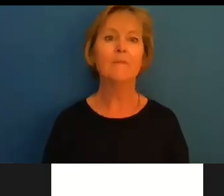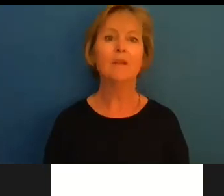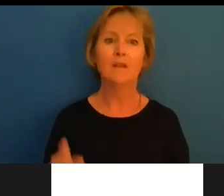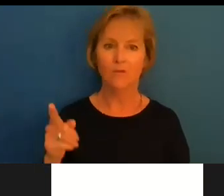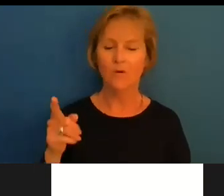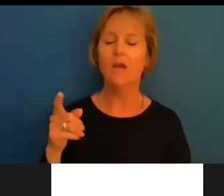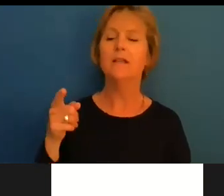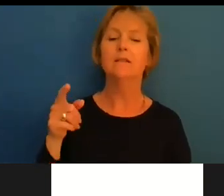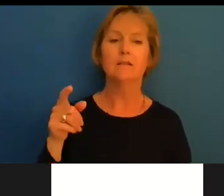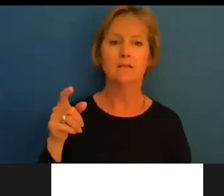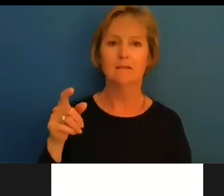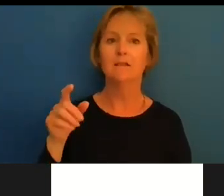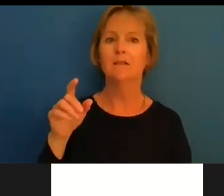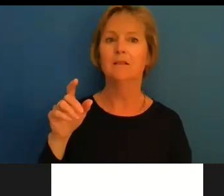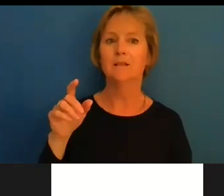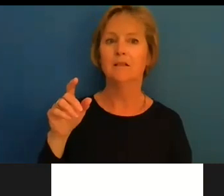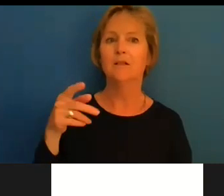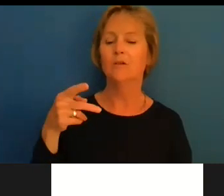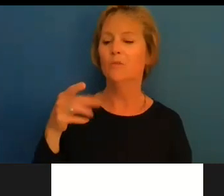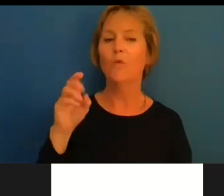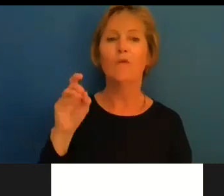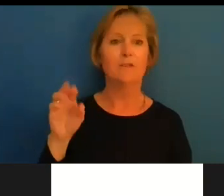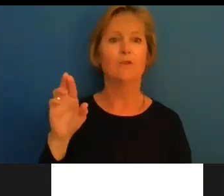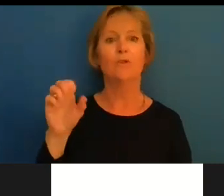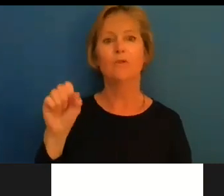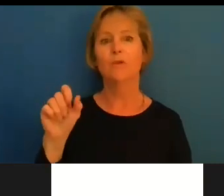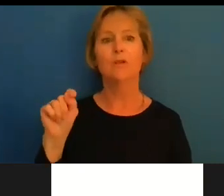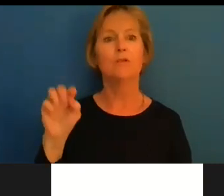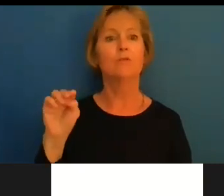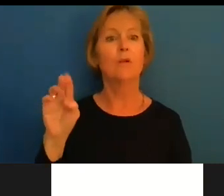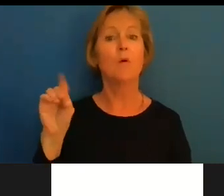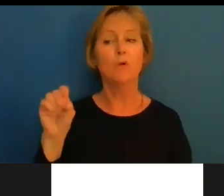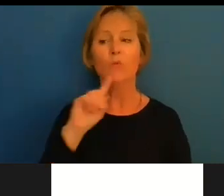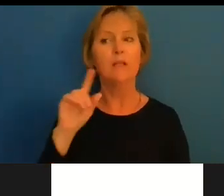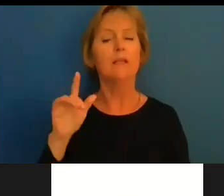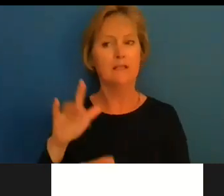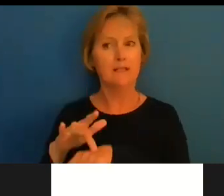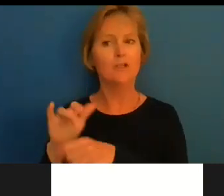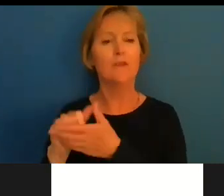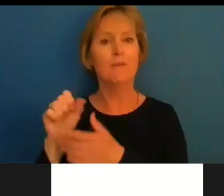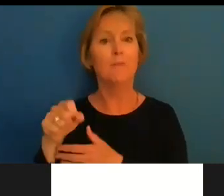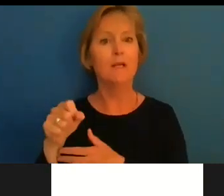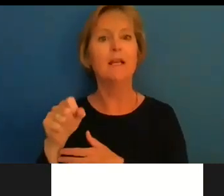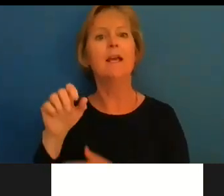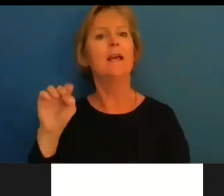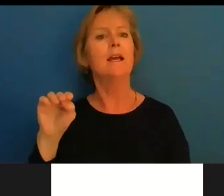Professor Stramondo touched on both of it. You asked me about the fear of aging